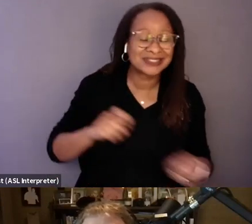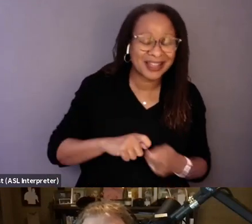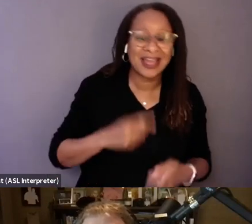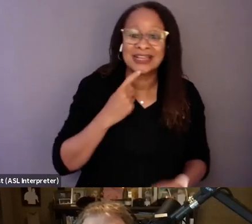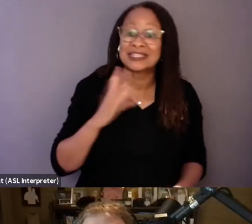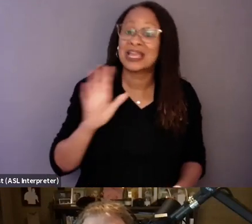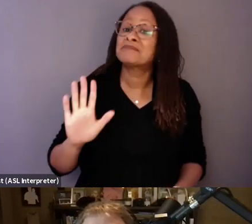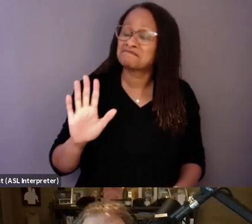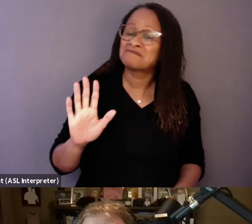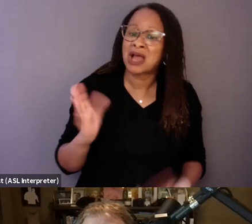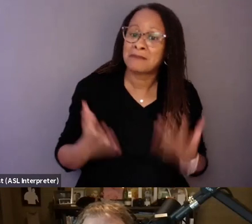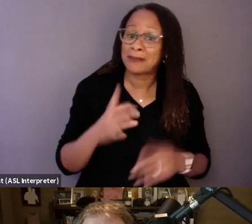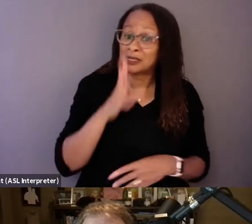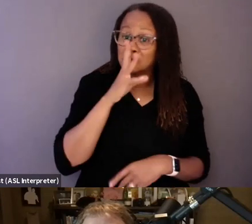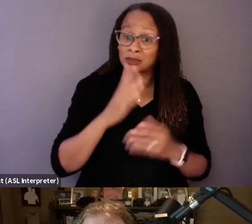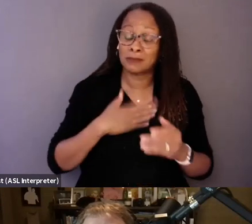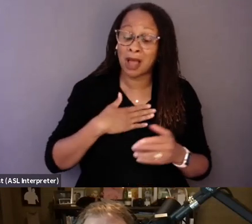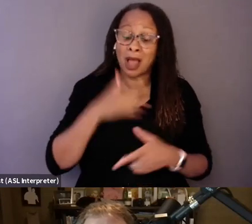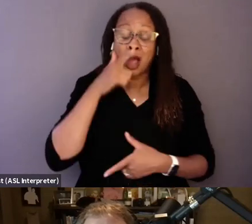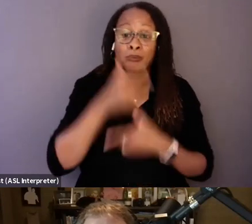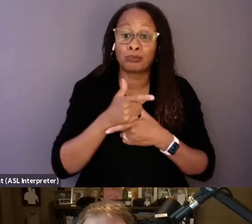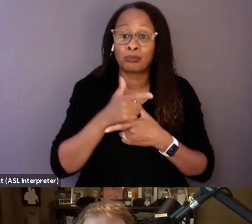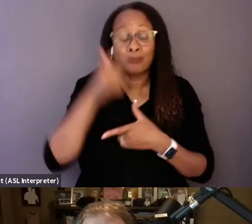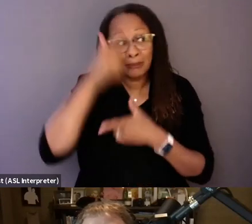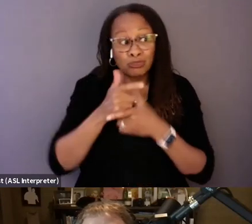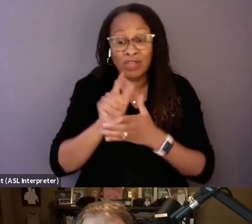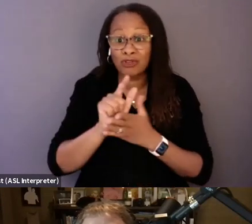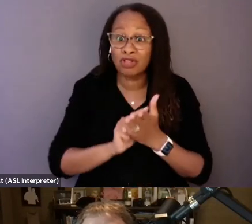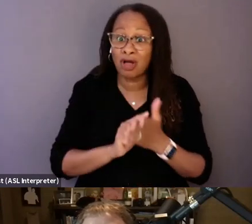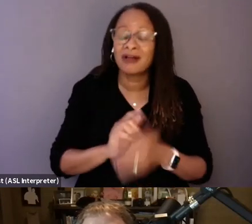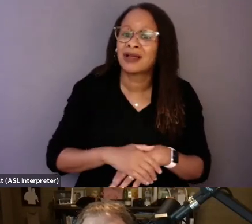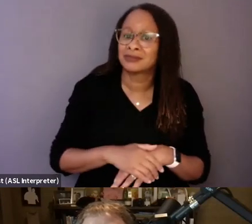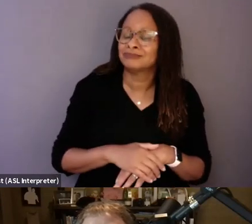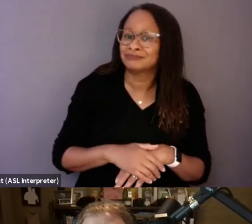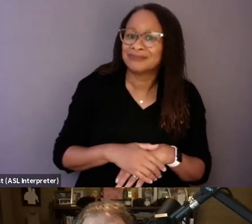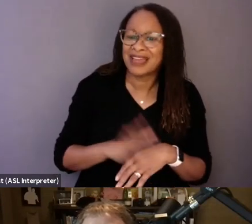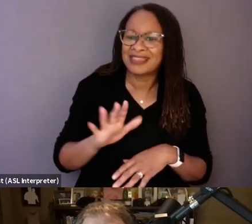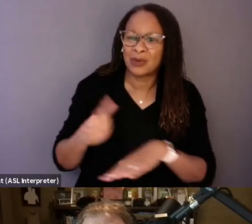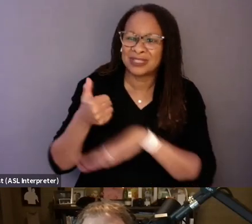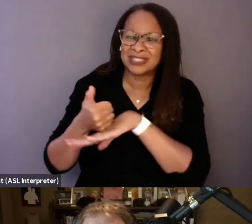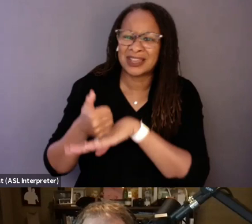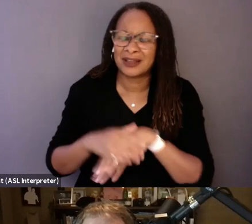well, why don't you talk to my brother-in-law? And that's a little bit of a setup because unless I told, Jimmy, I really, really wanted to do it